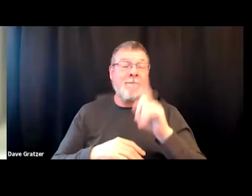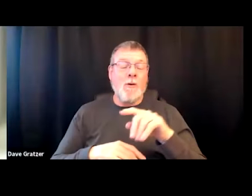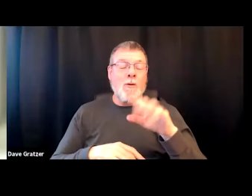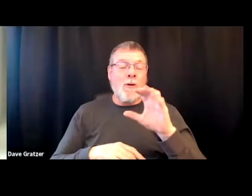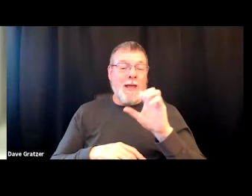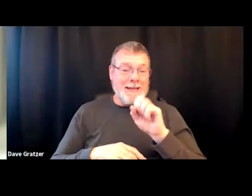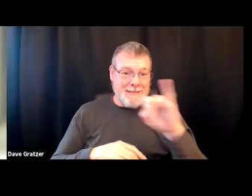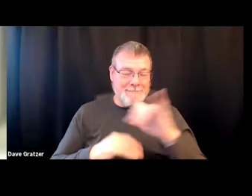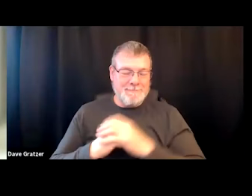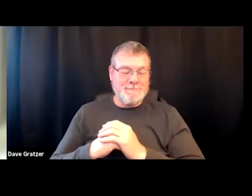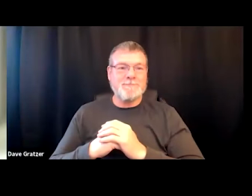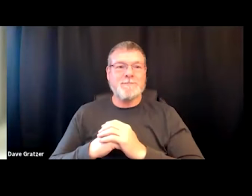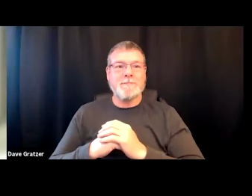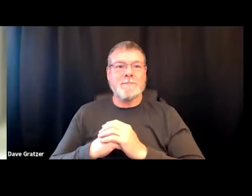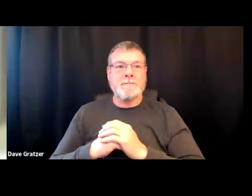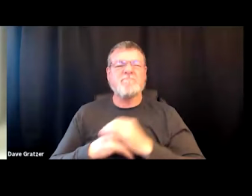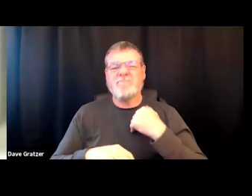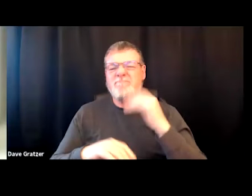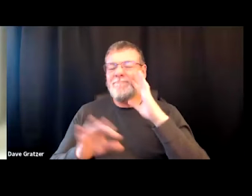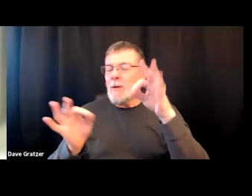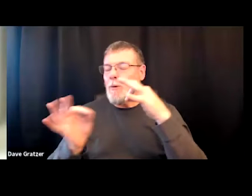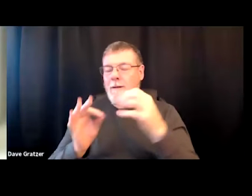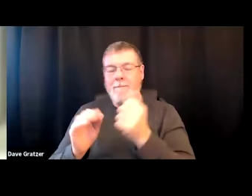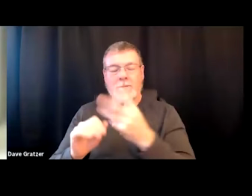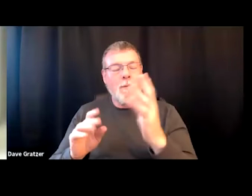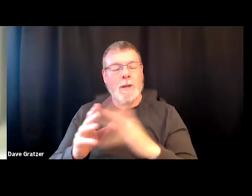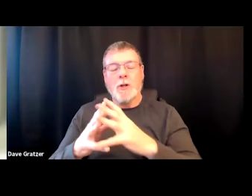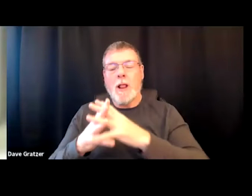I'll point to just a few. And again, there's so much literature on these.